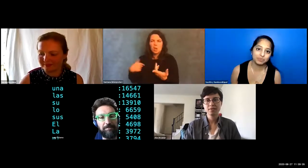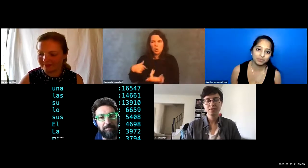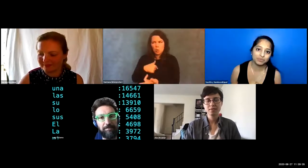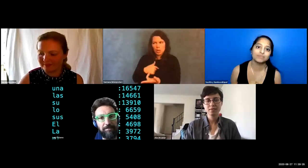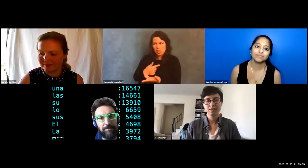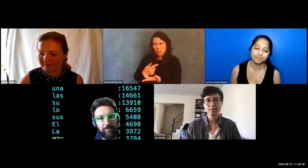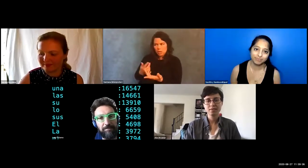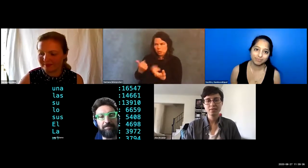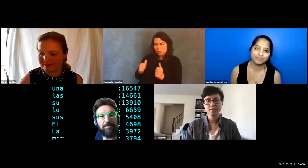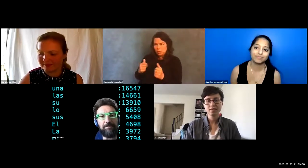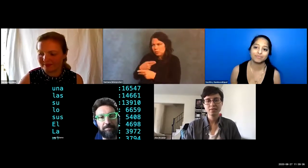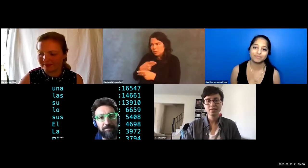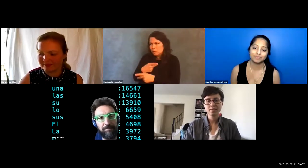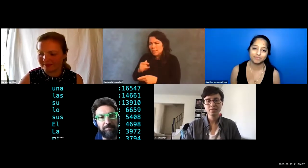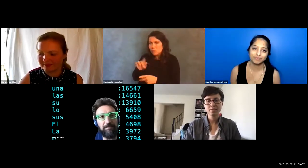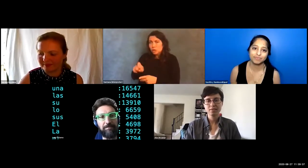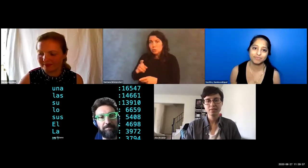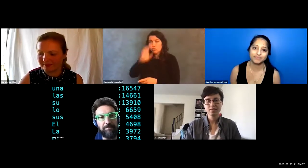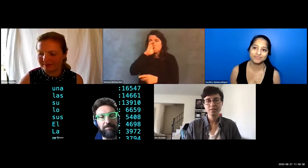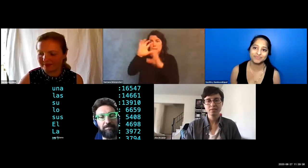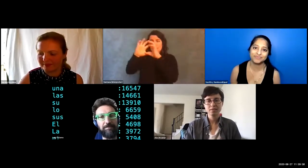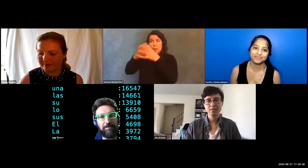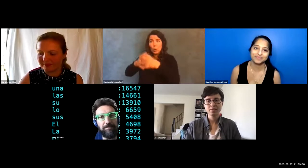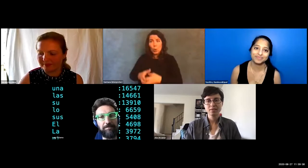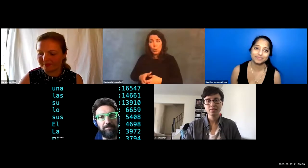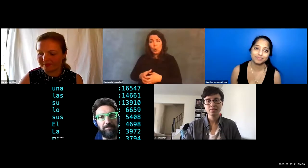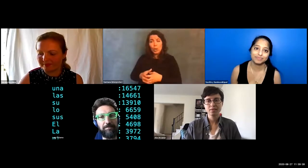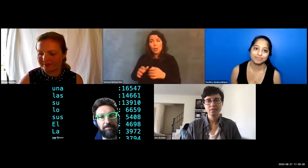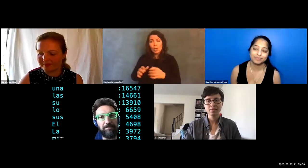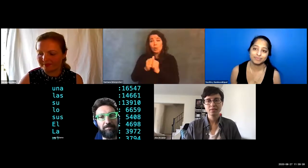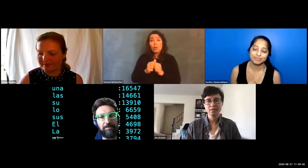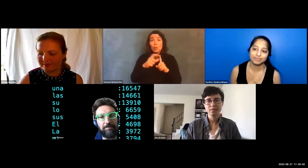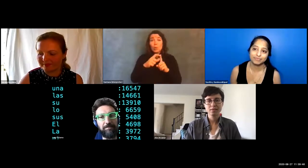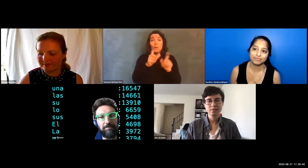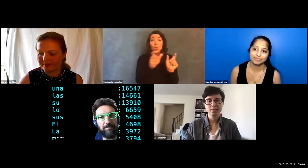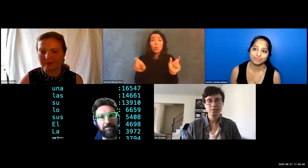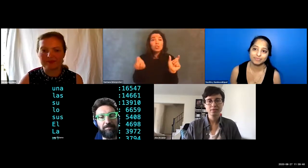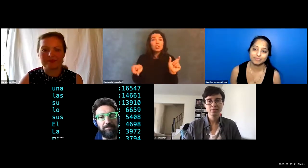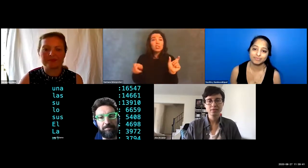be when describing word order. And I think especially when working on smaller